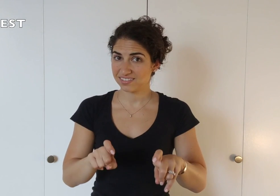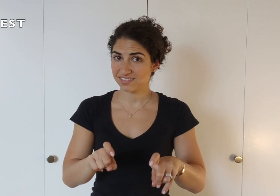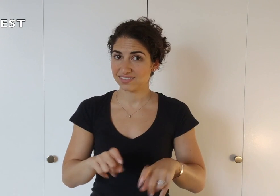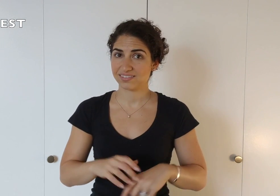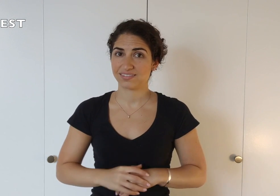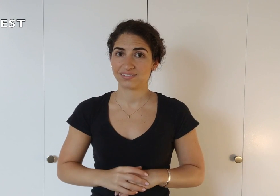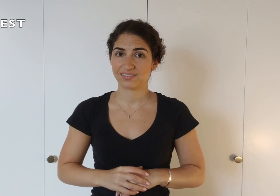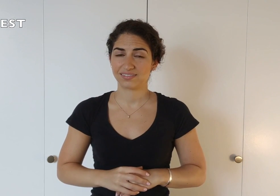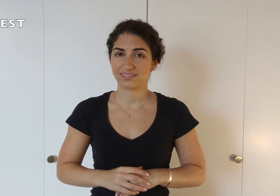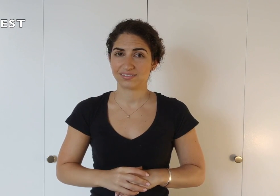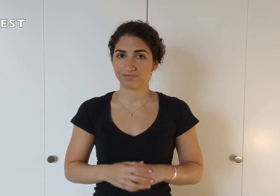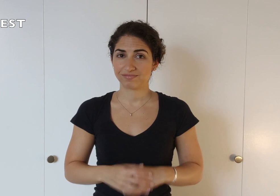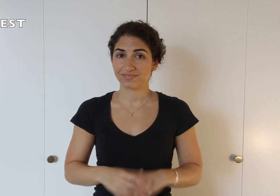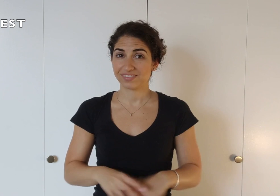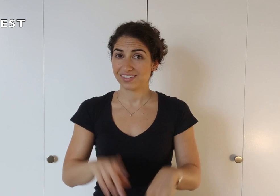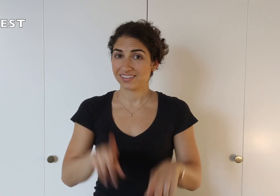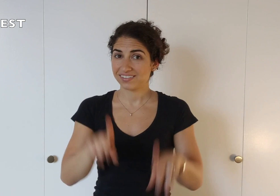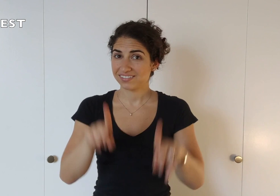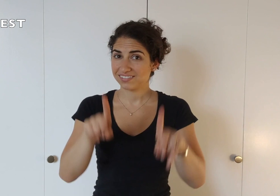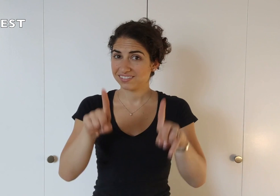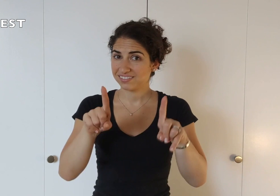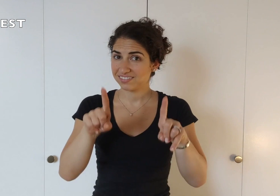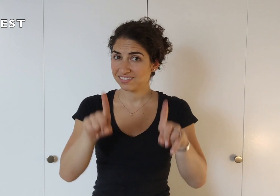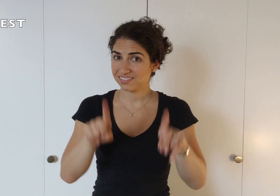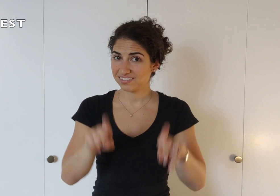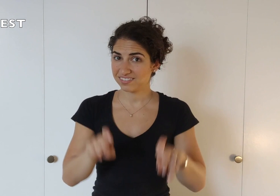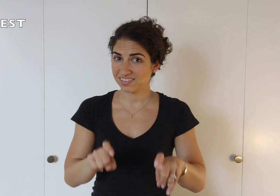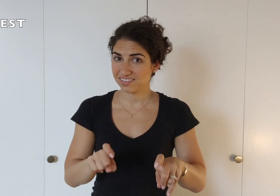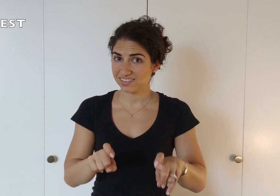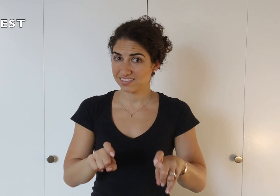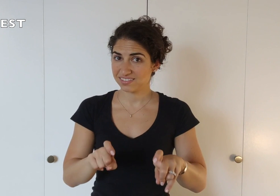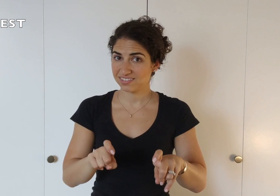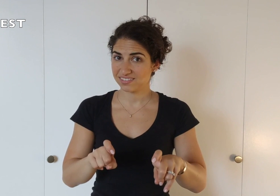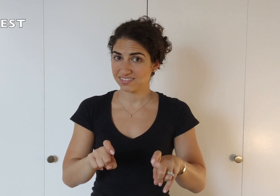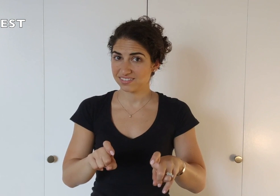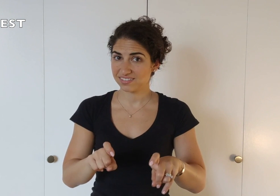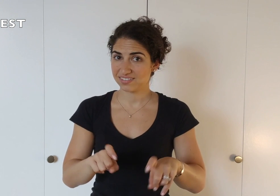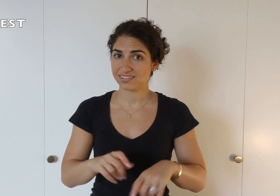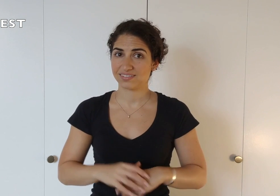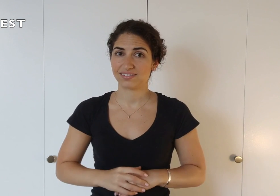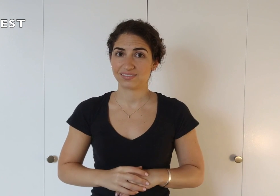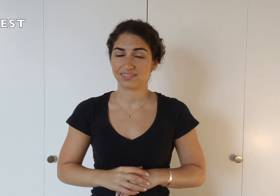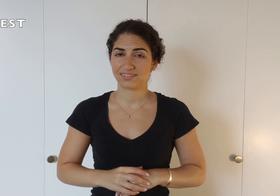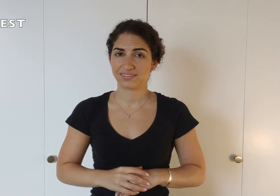TEST